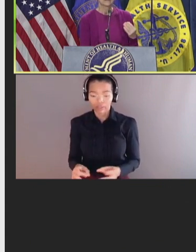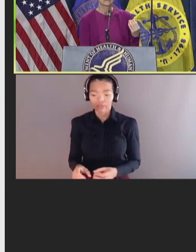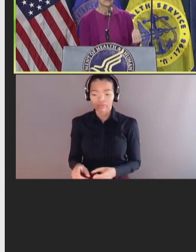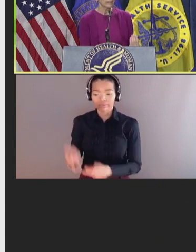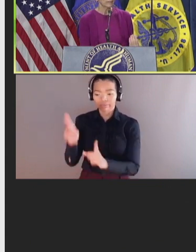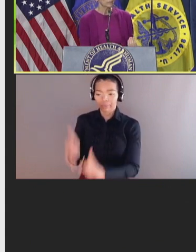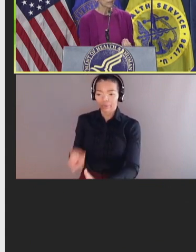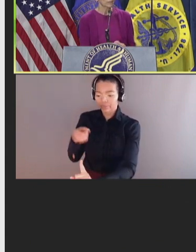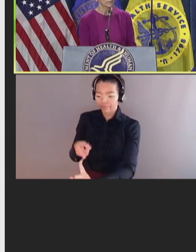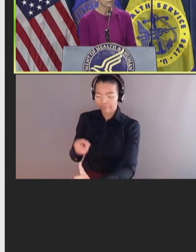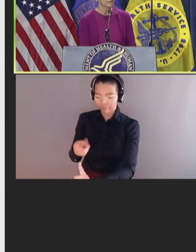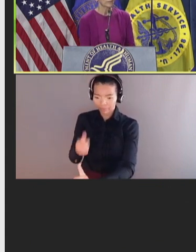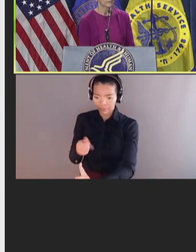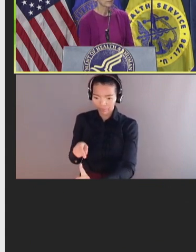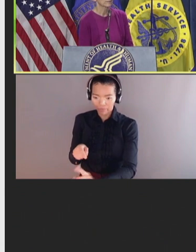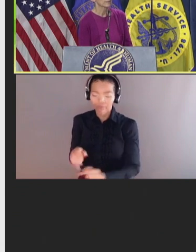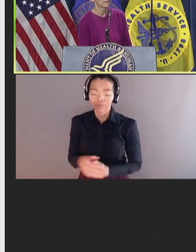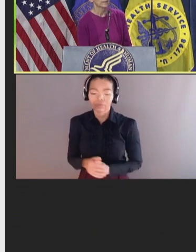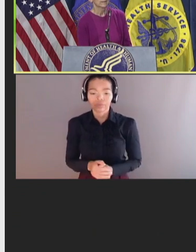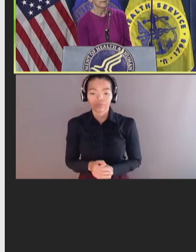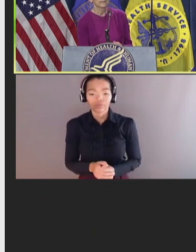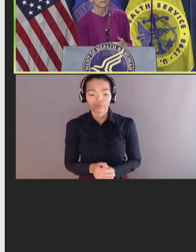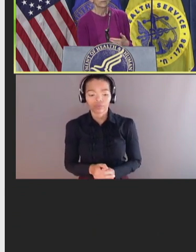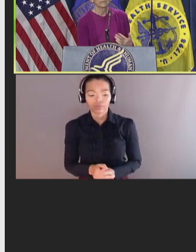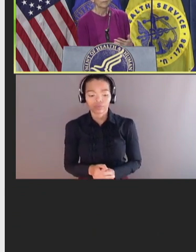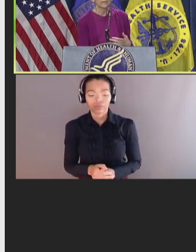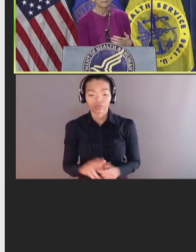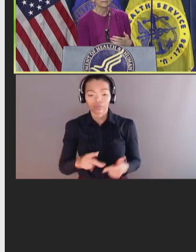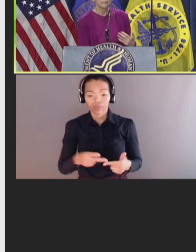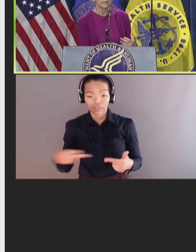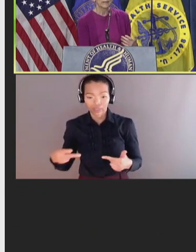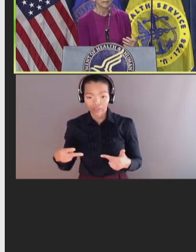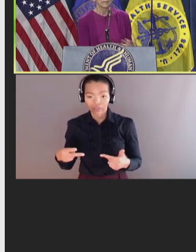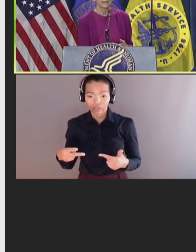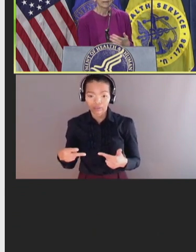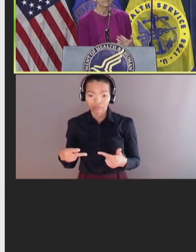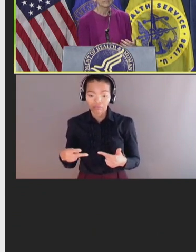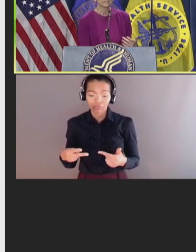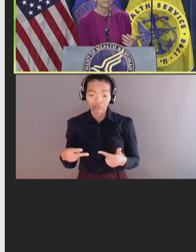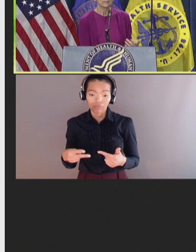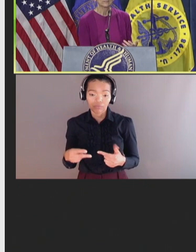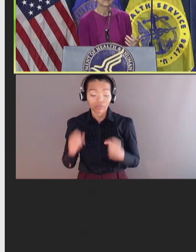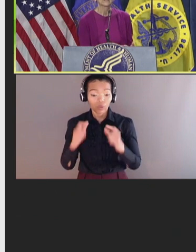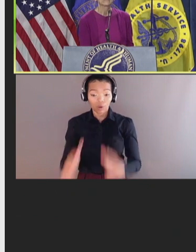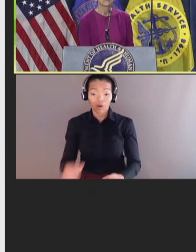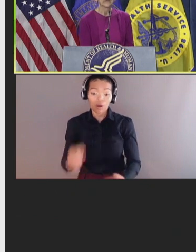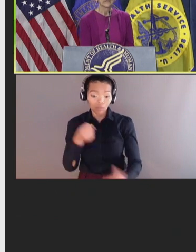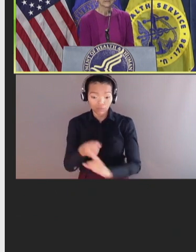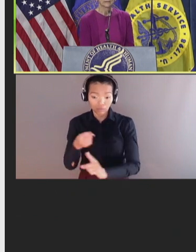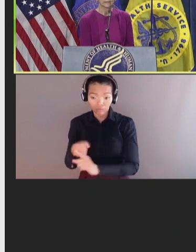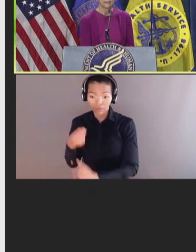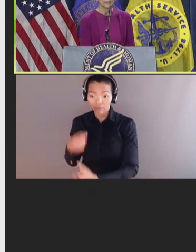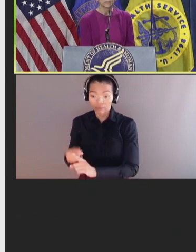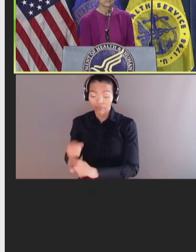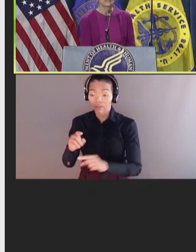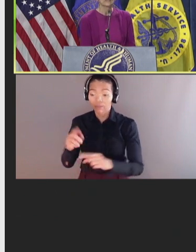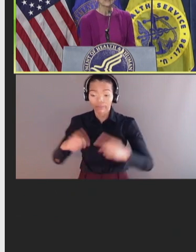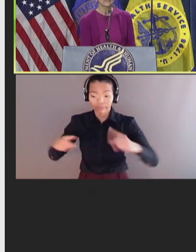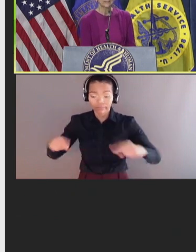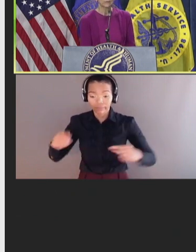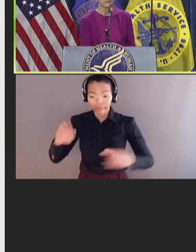The second one is not everybody is impacted by every disease the same way. So, vaccine equity